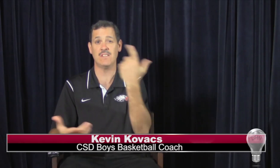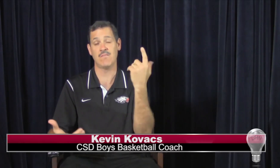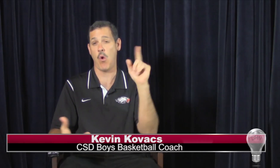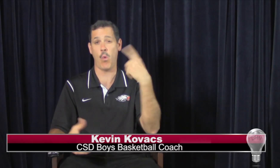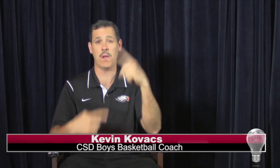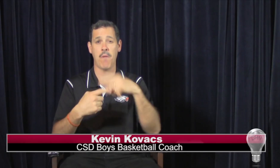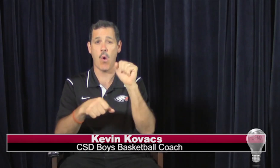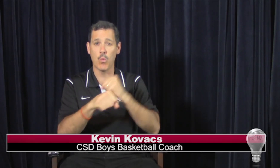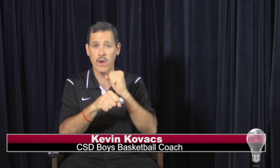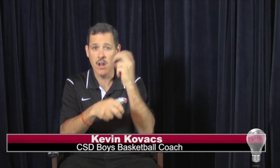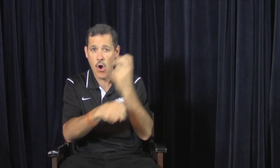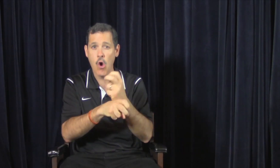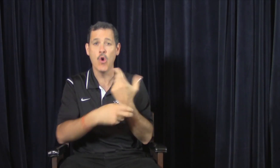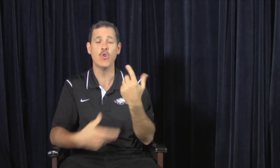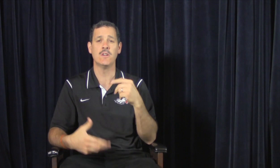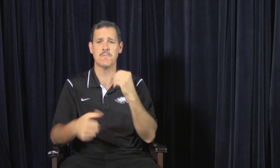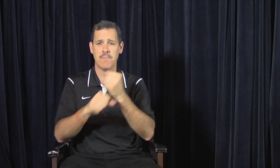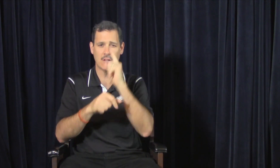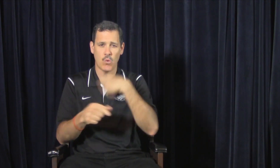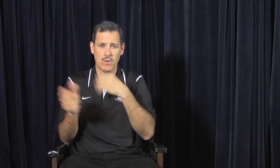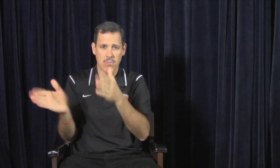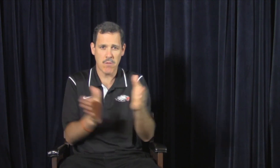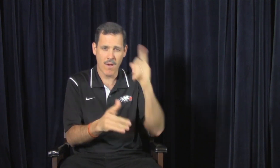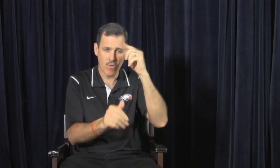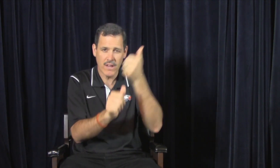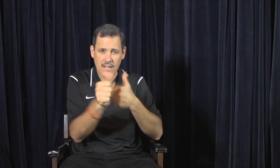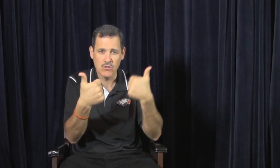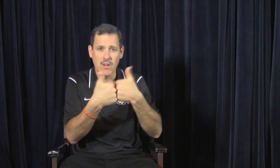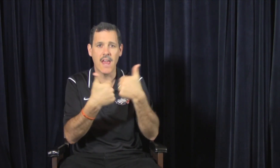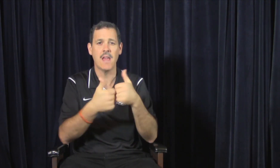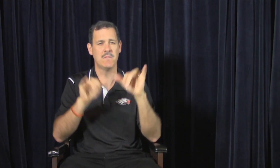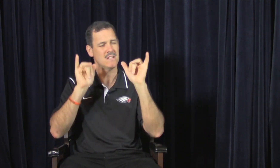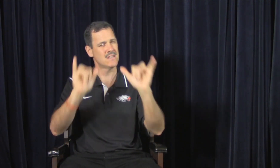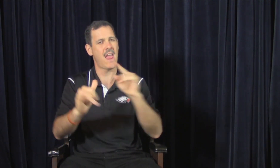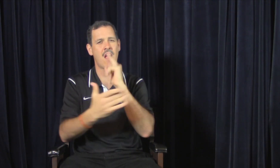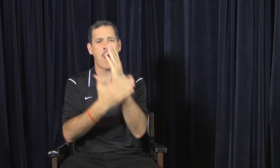THERE WASN'T REALLY A SECRET. WE JUST KNEW WER HAD TO WORK HARD AND PREPARE FOR EACH GAME.